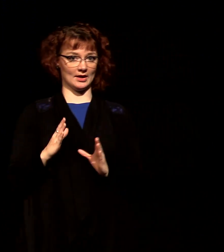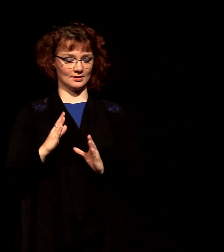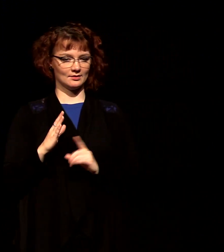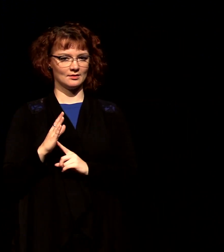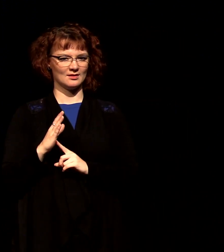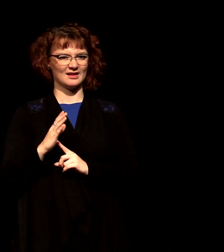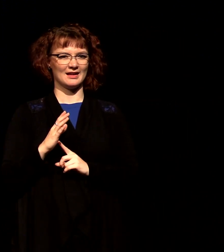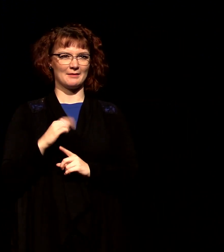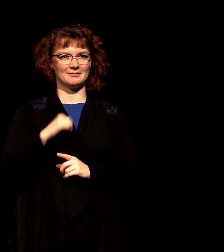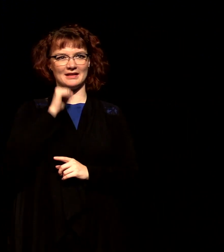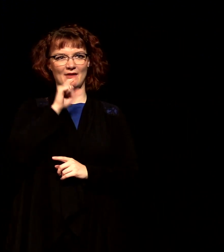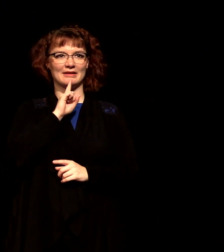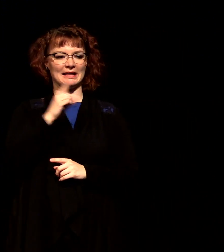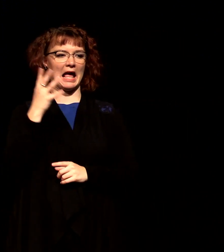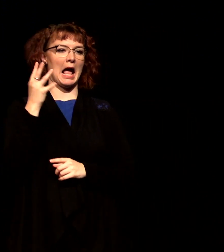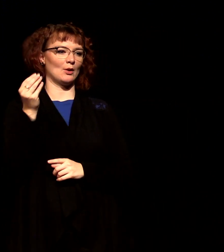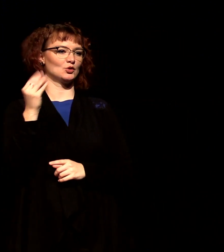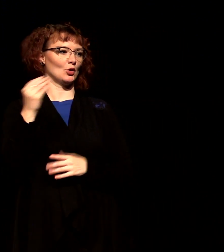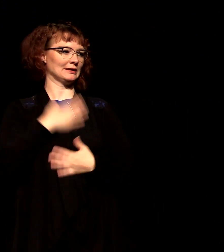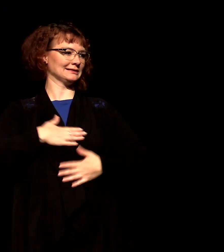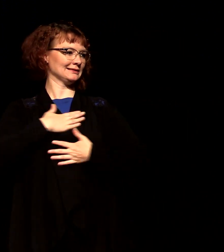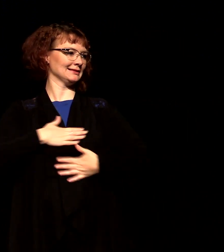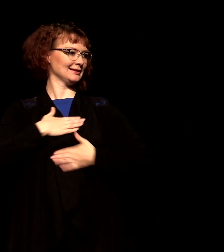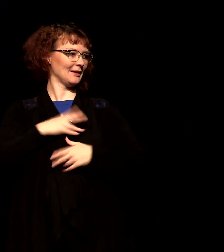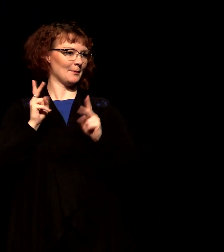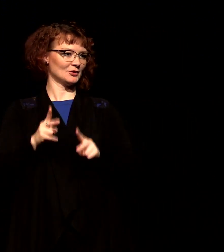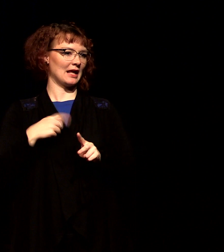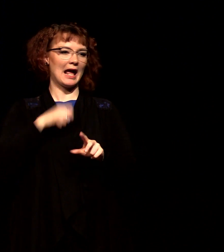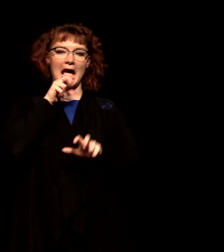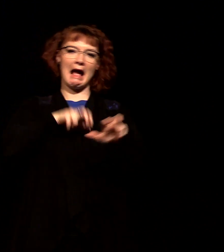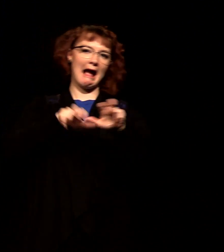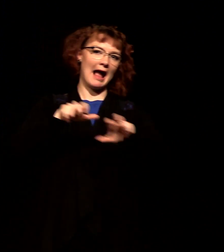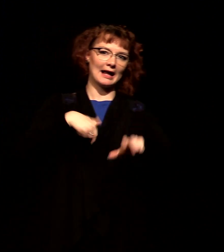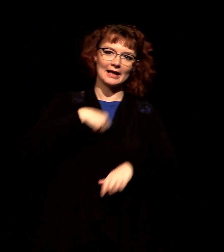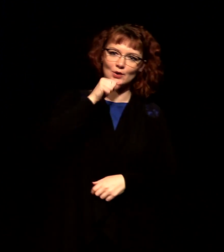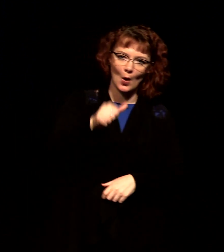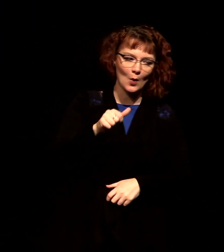when I'm sitting outside in the sun, and I feel the warmth of